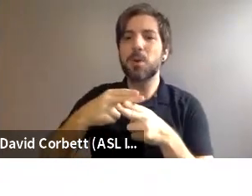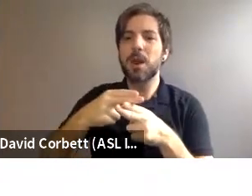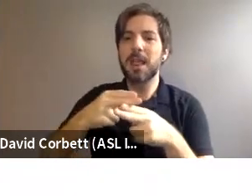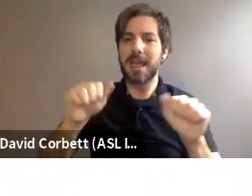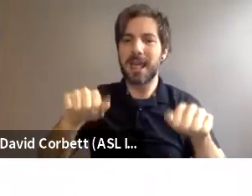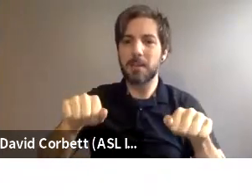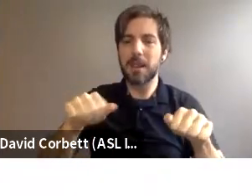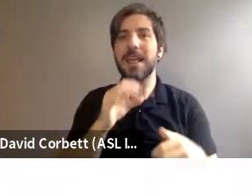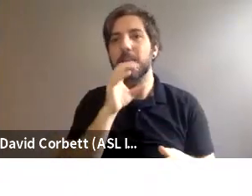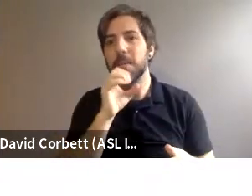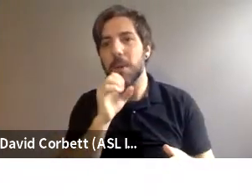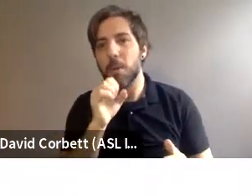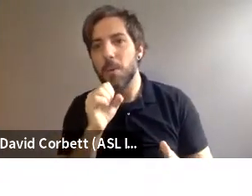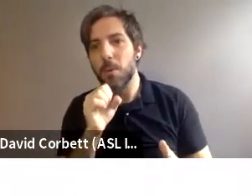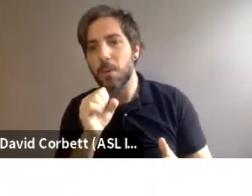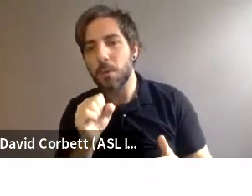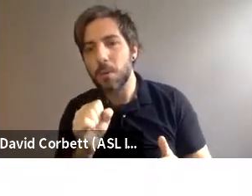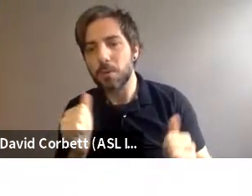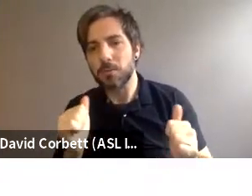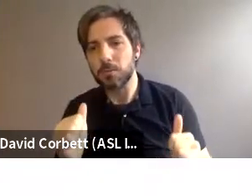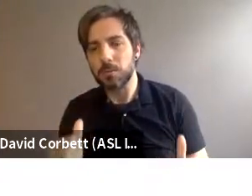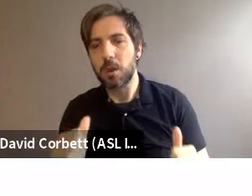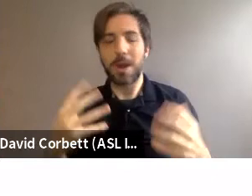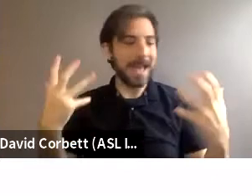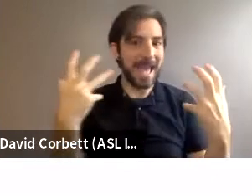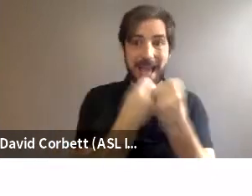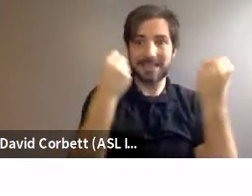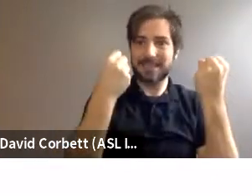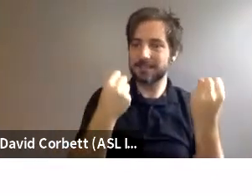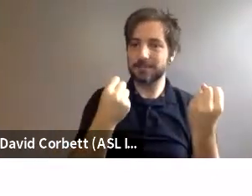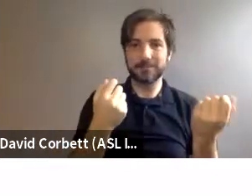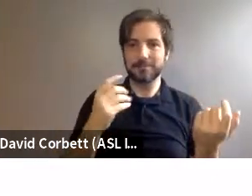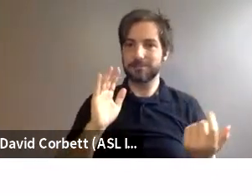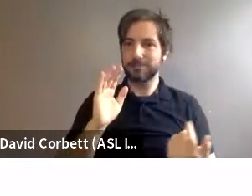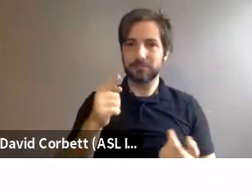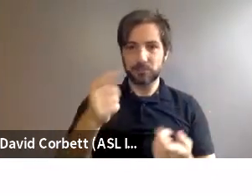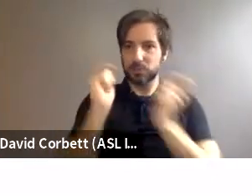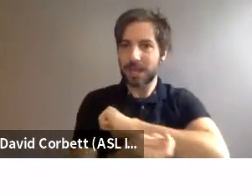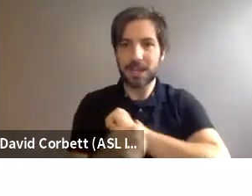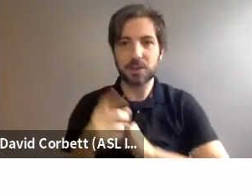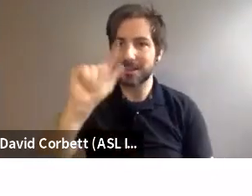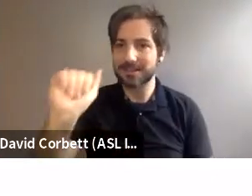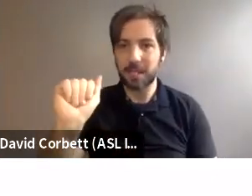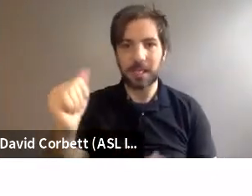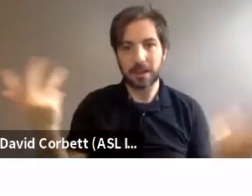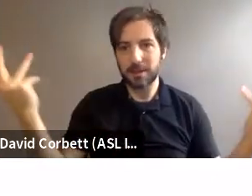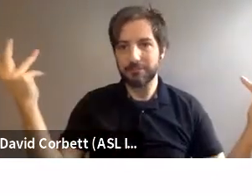or accidents our status can change. Disability is an experience that cuts across all categories